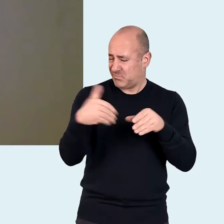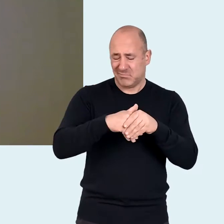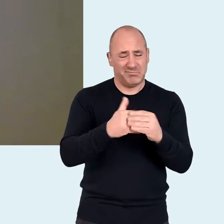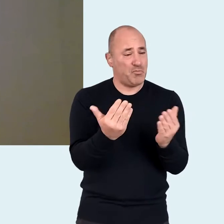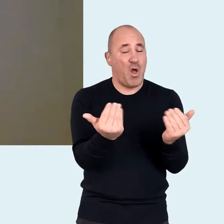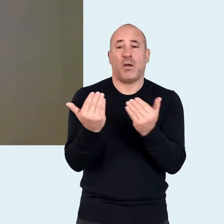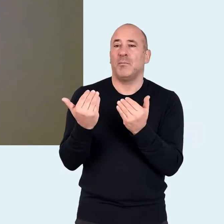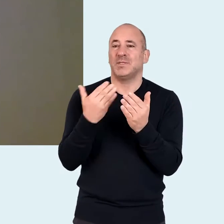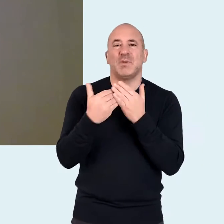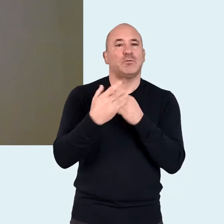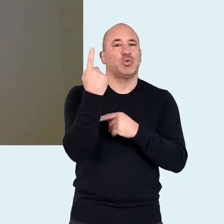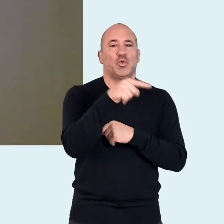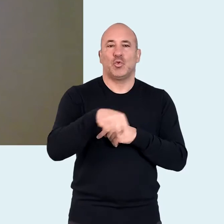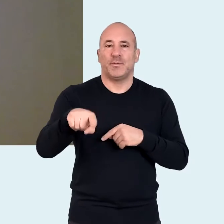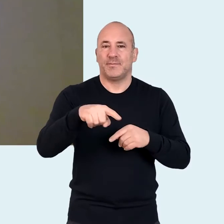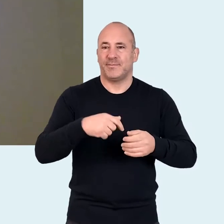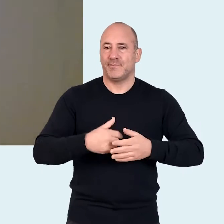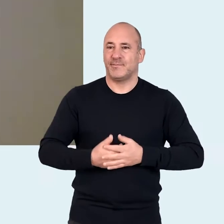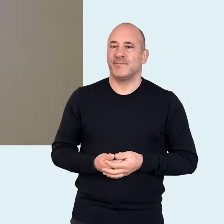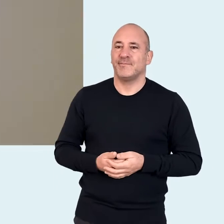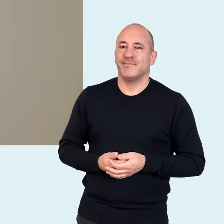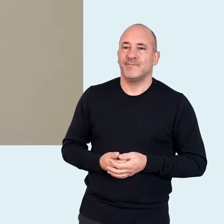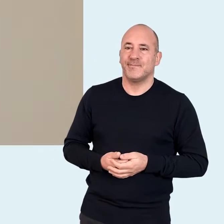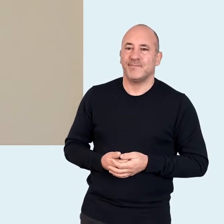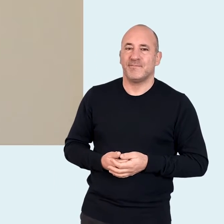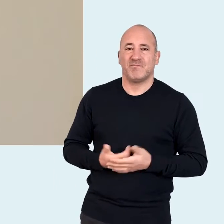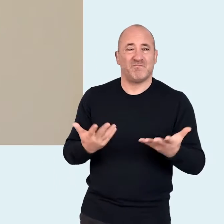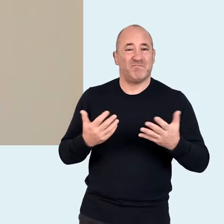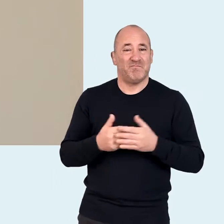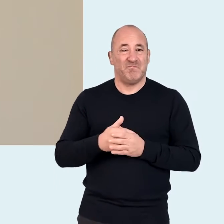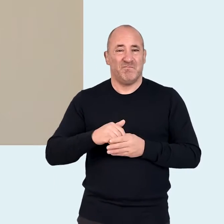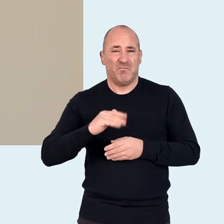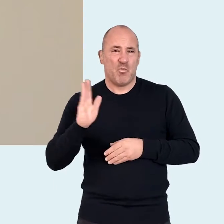We welcome them in our company.